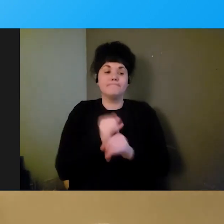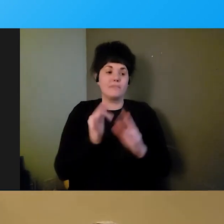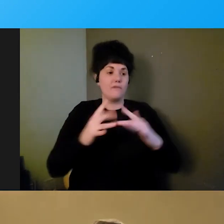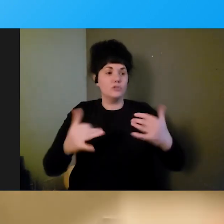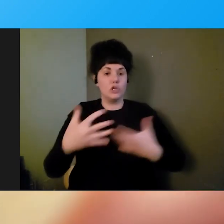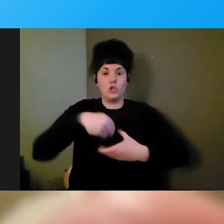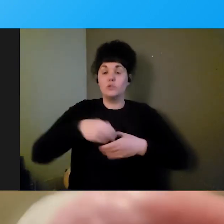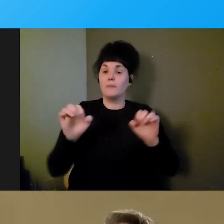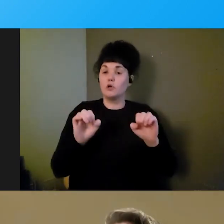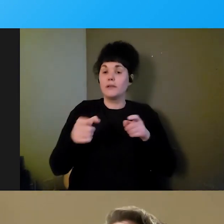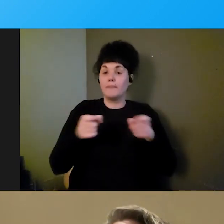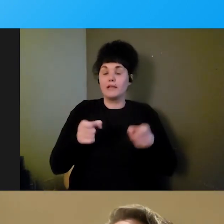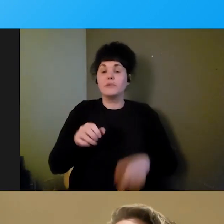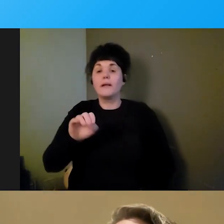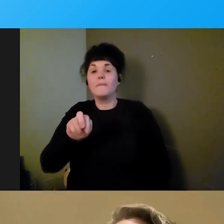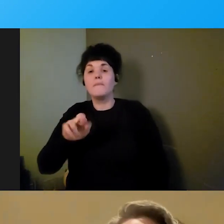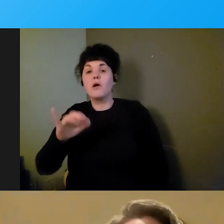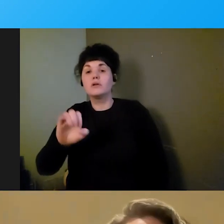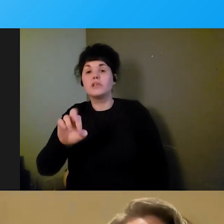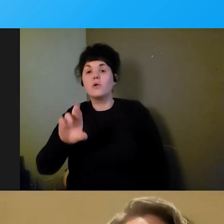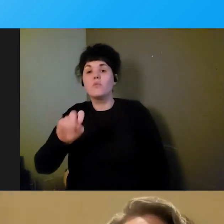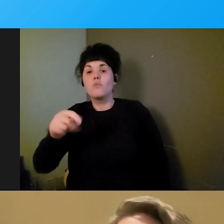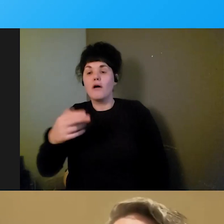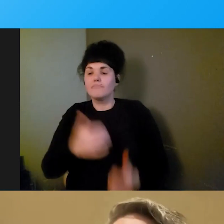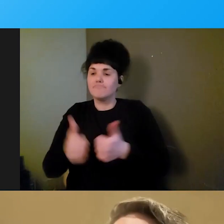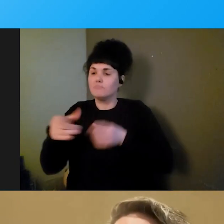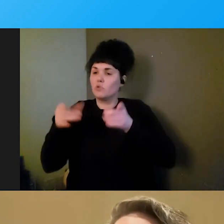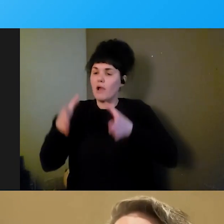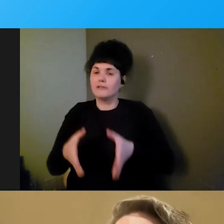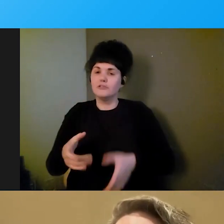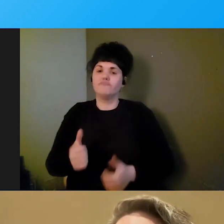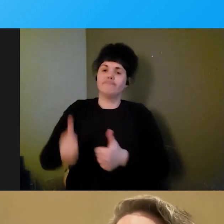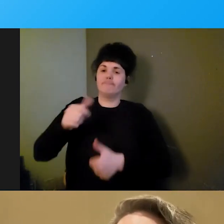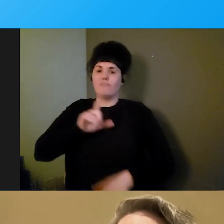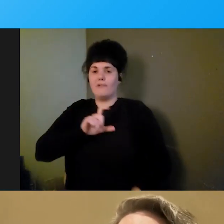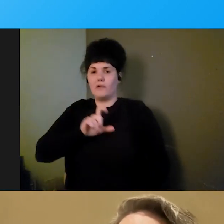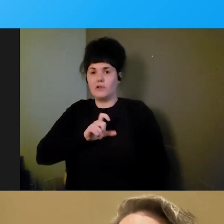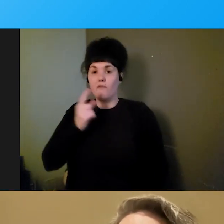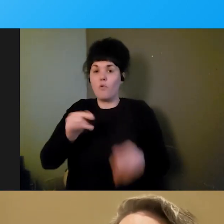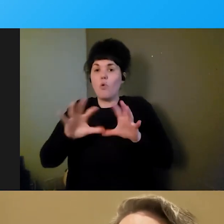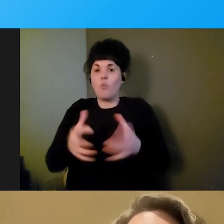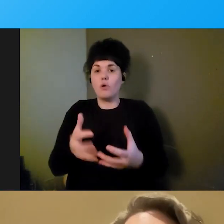emergency management and Marcie Roth the Executive Director and chief executive officer on the